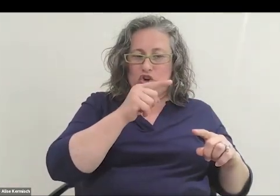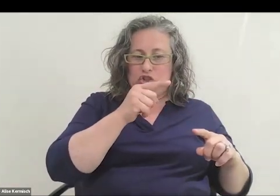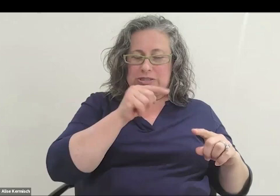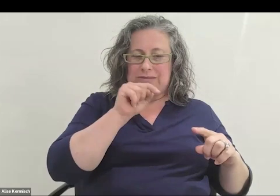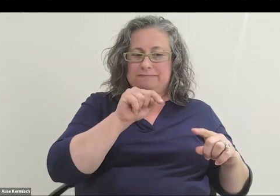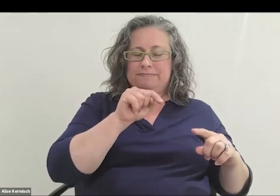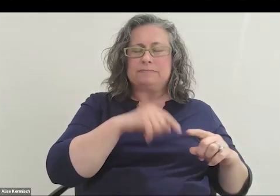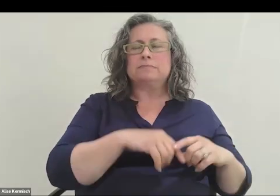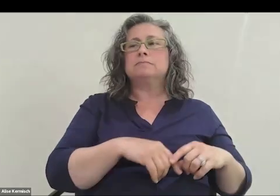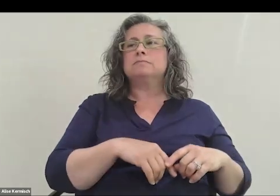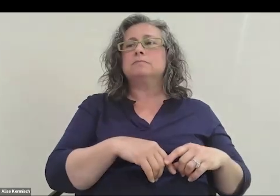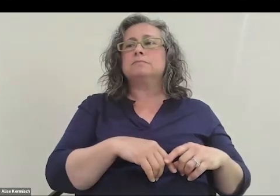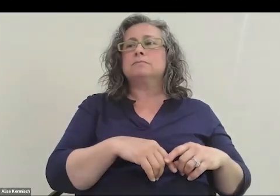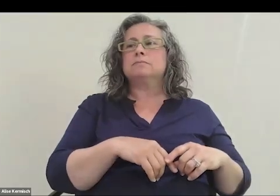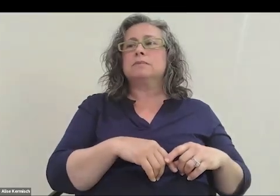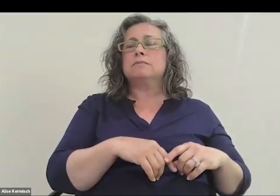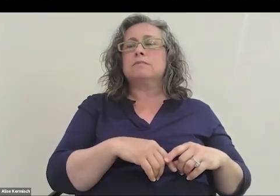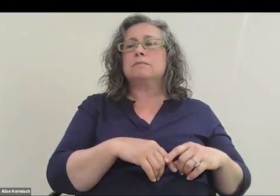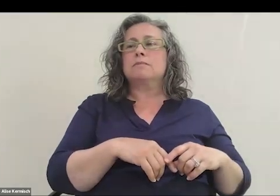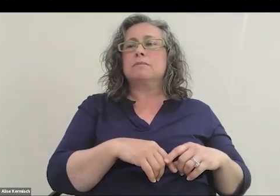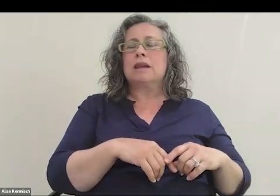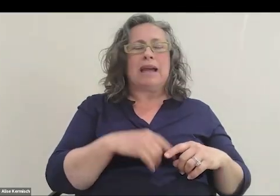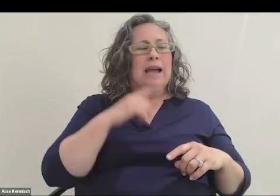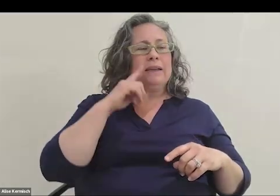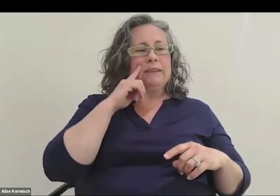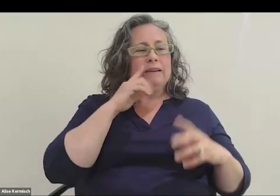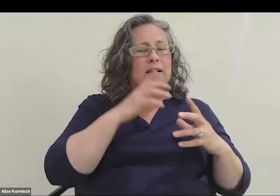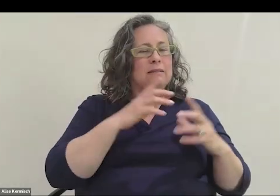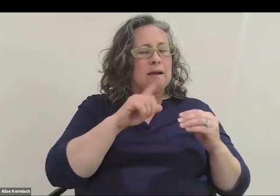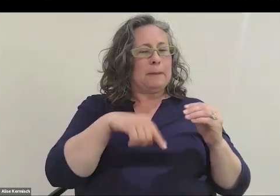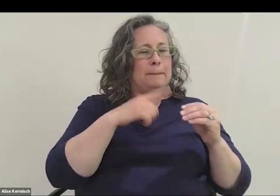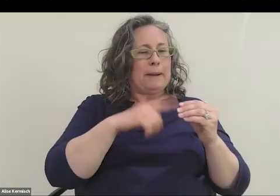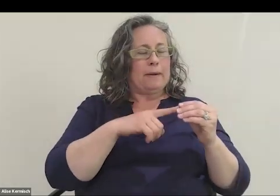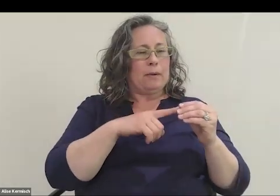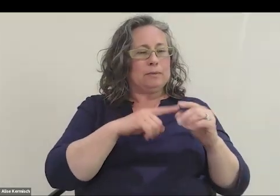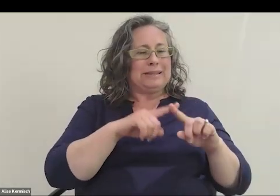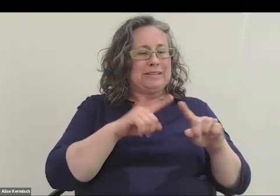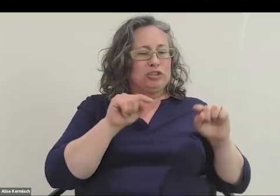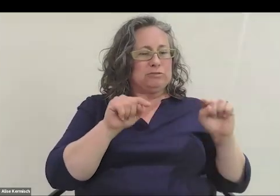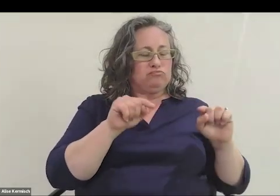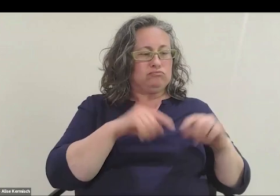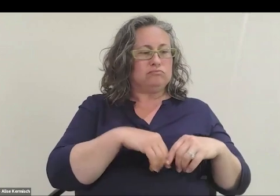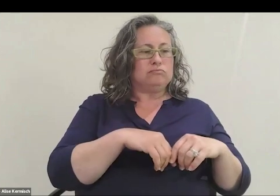As someone who's trained in philosophy, I think a lot about the difference between instrumental goods